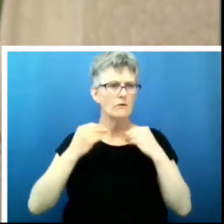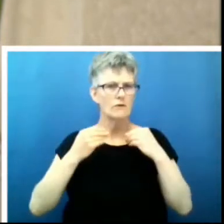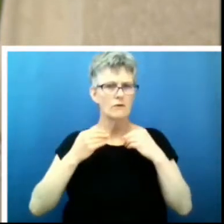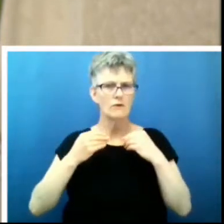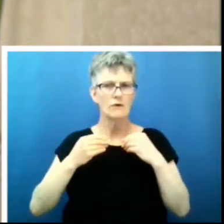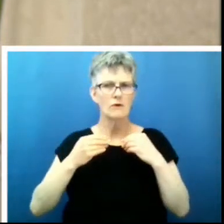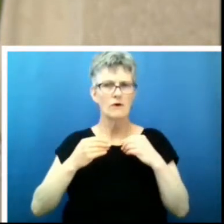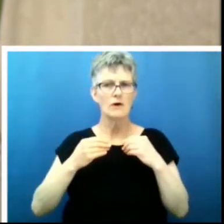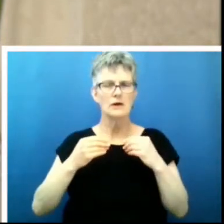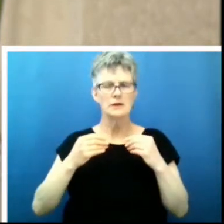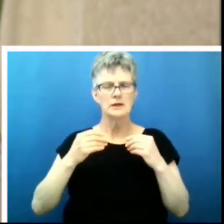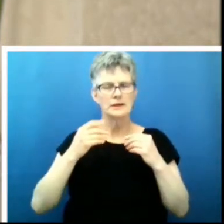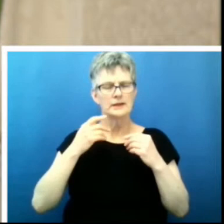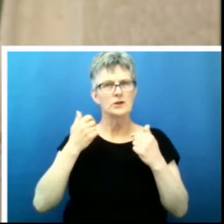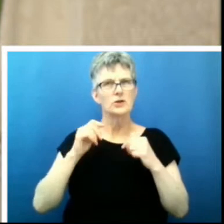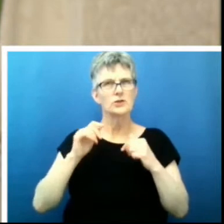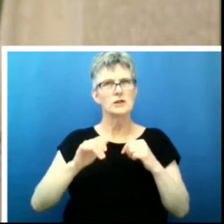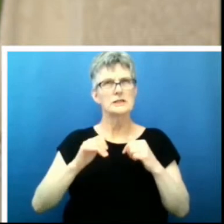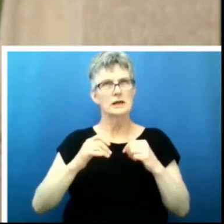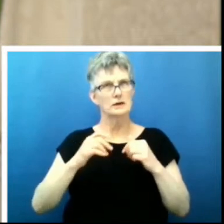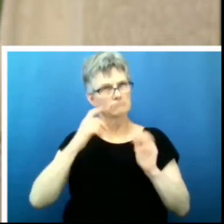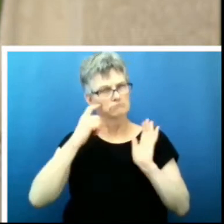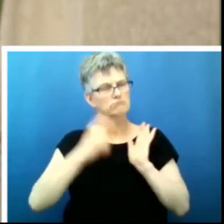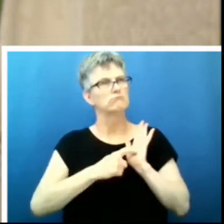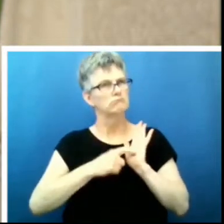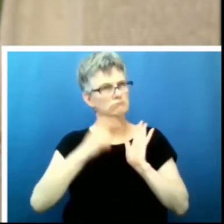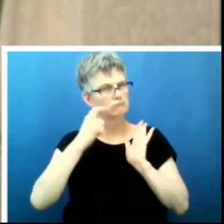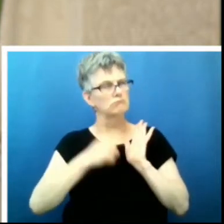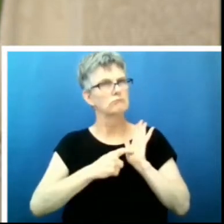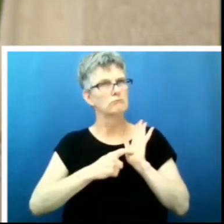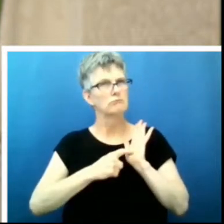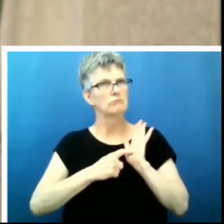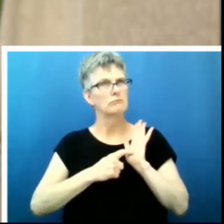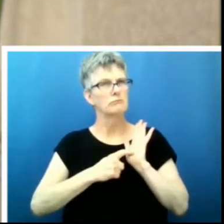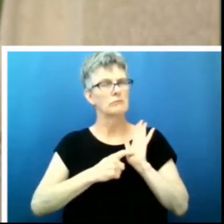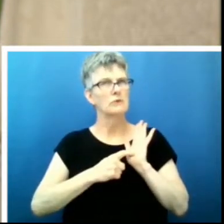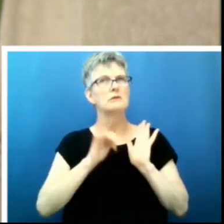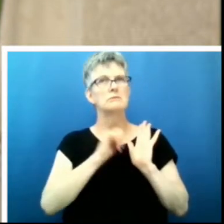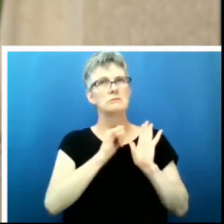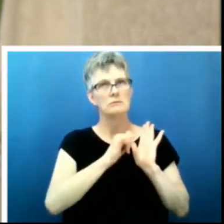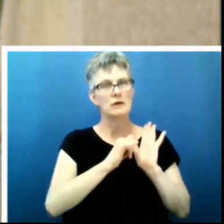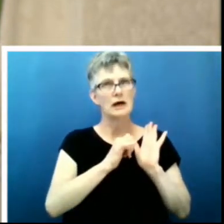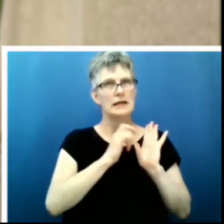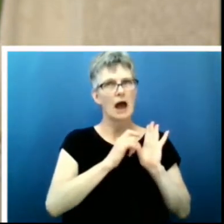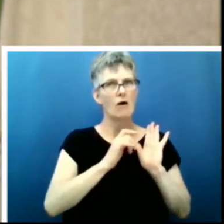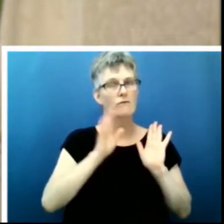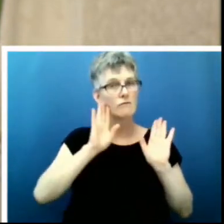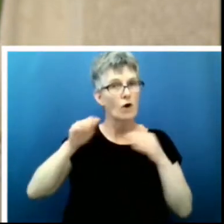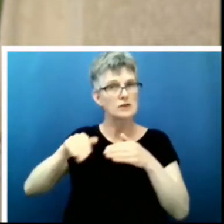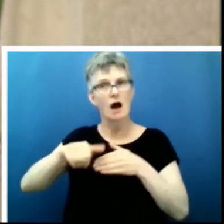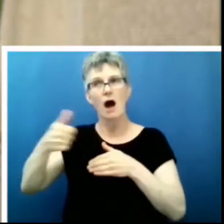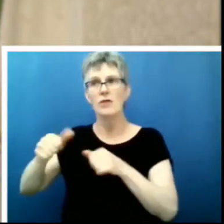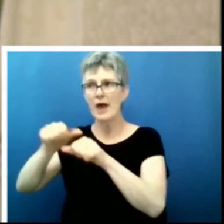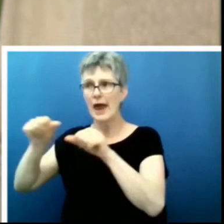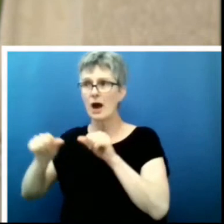Just let it be and then go ahead and move to another part of your body where it feels good, or neutral.